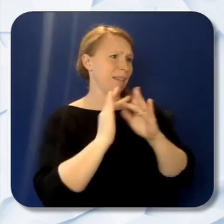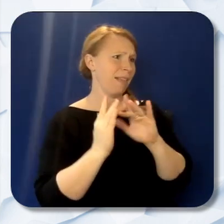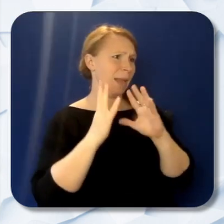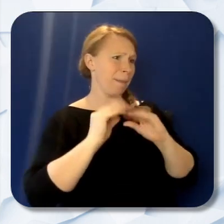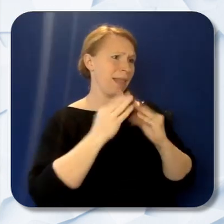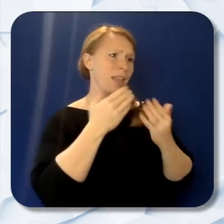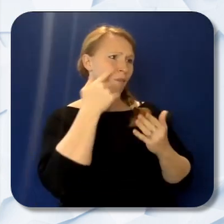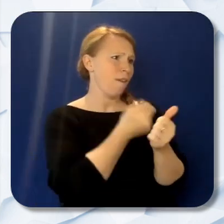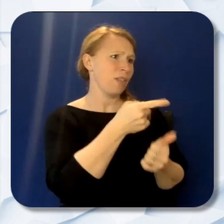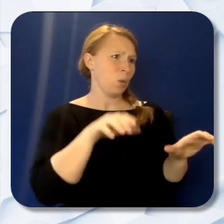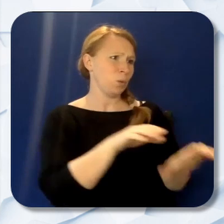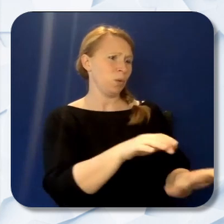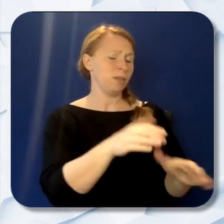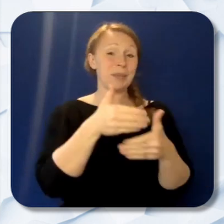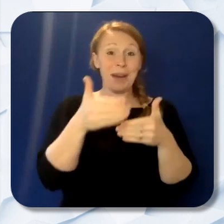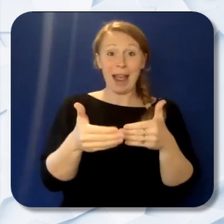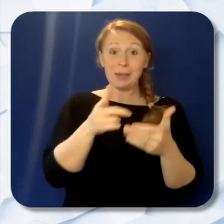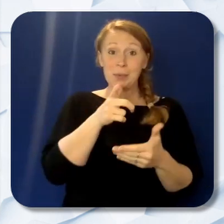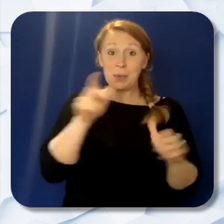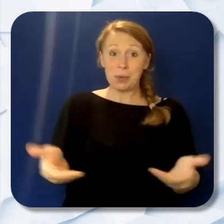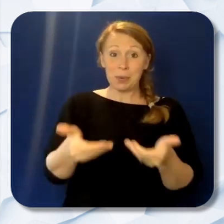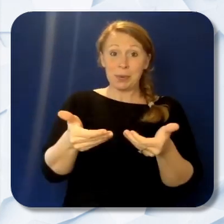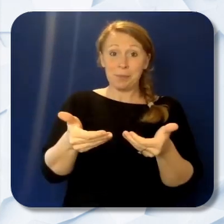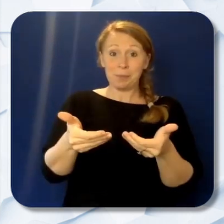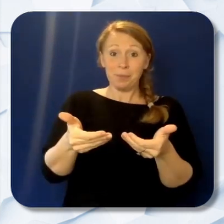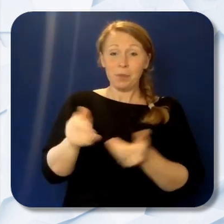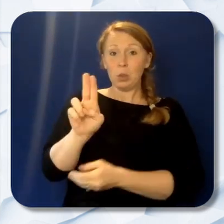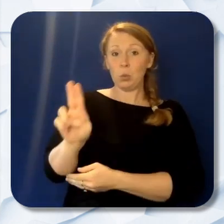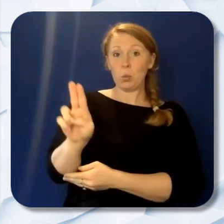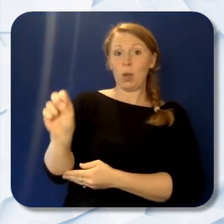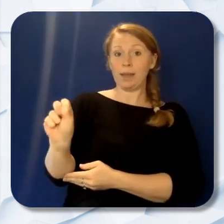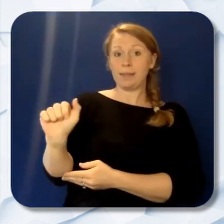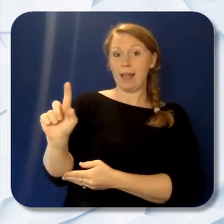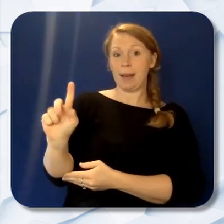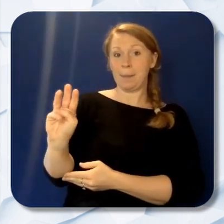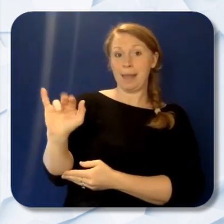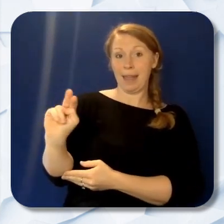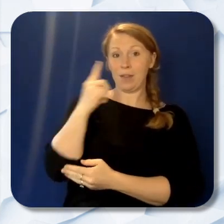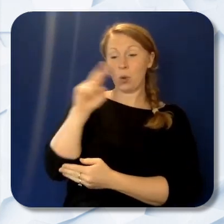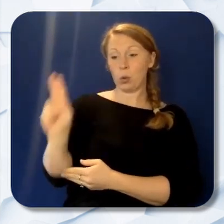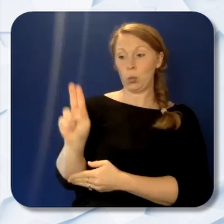um next up. I'd like to introduce our uh Us. Administrator for the Us. Drug Enforcement Agency